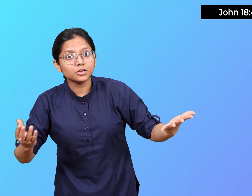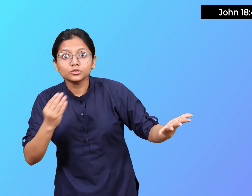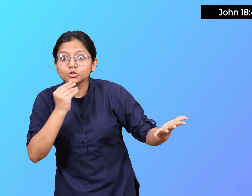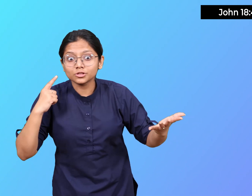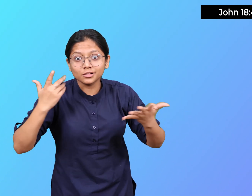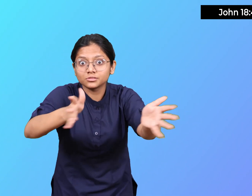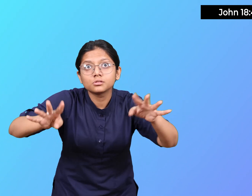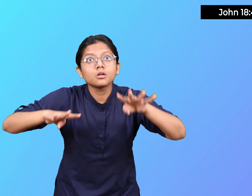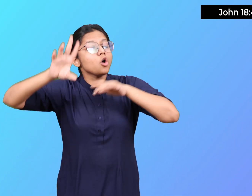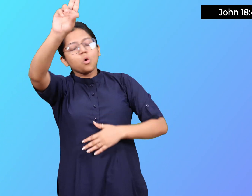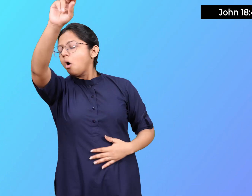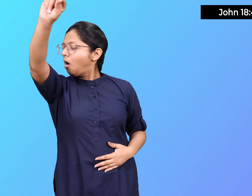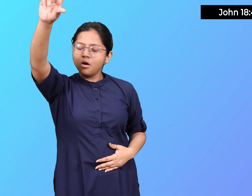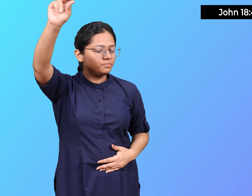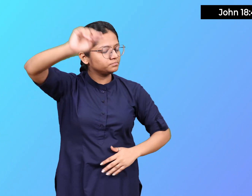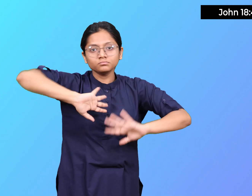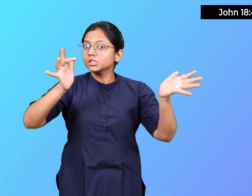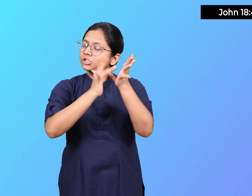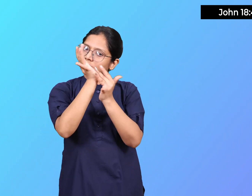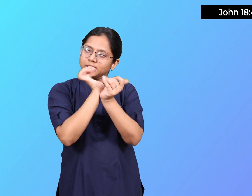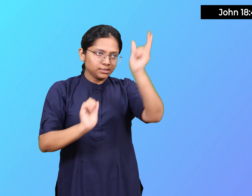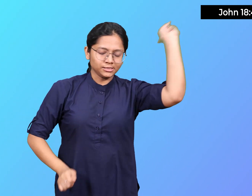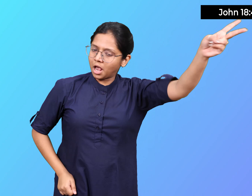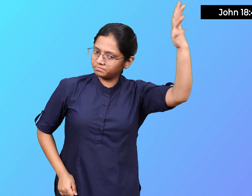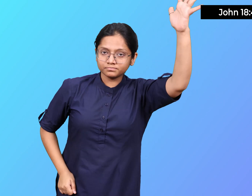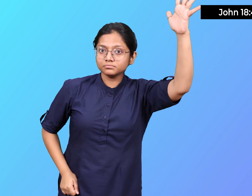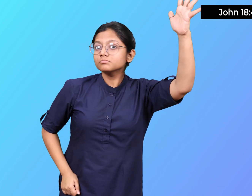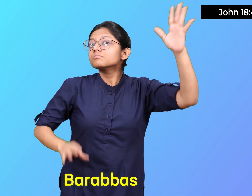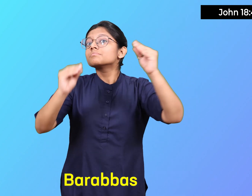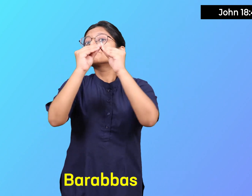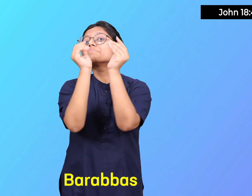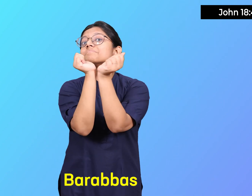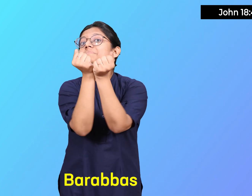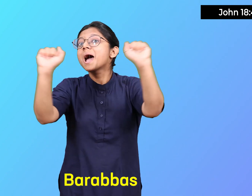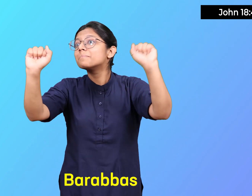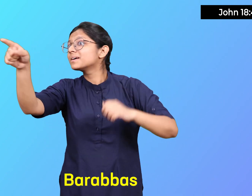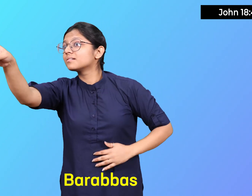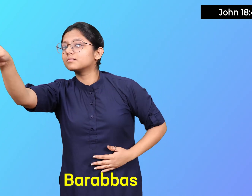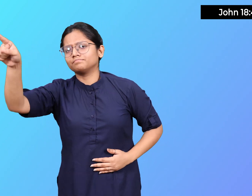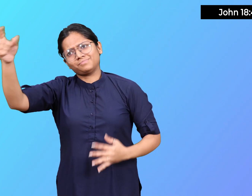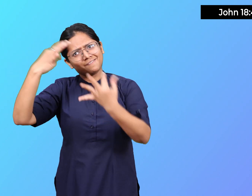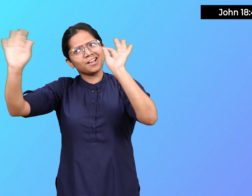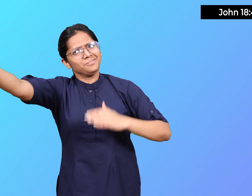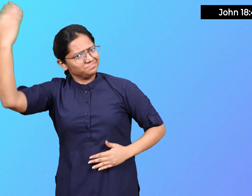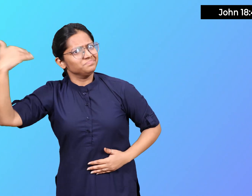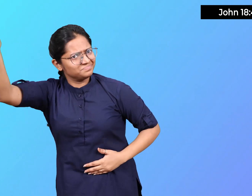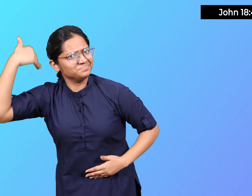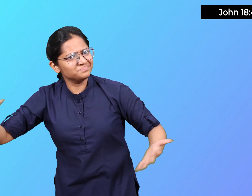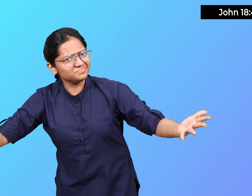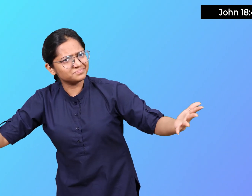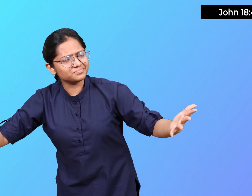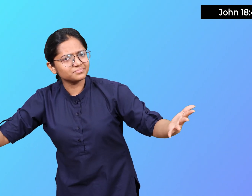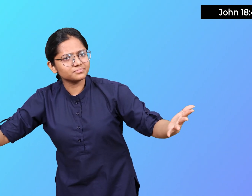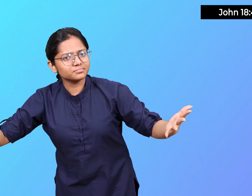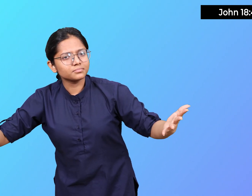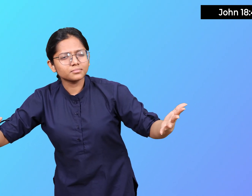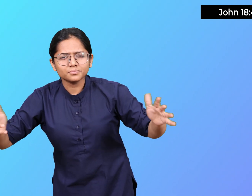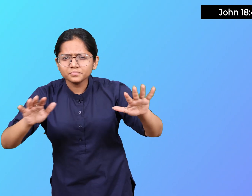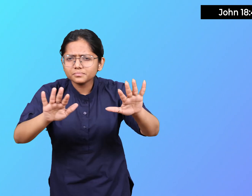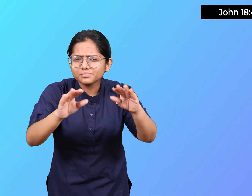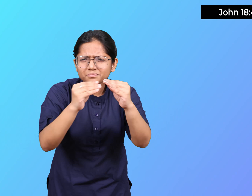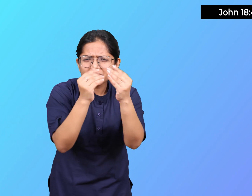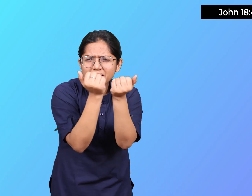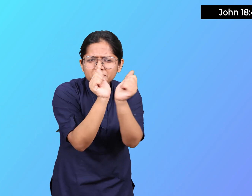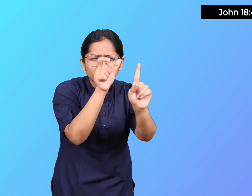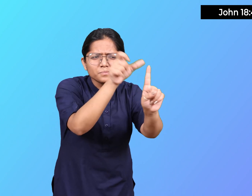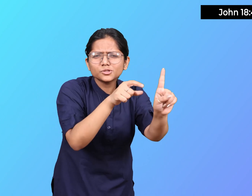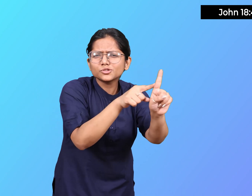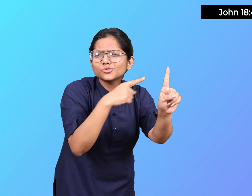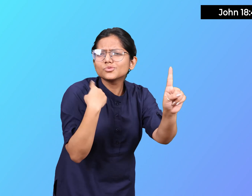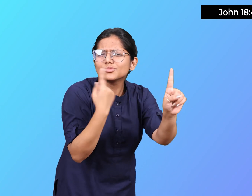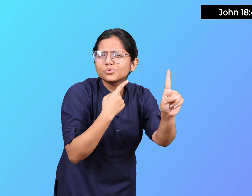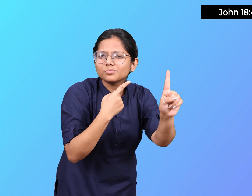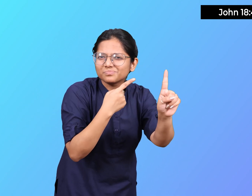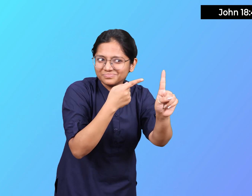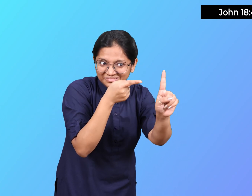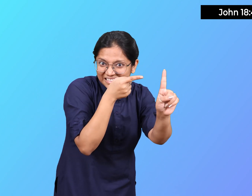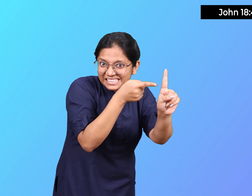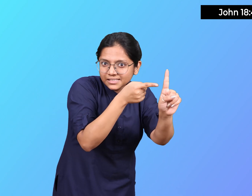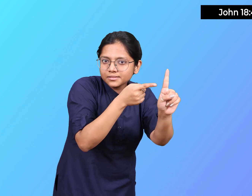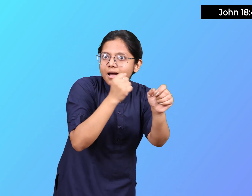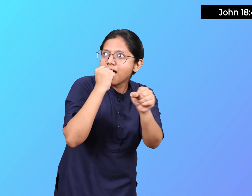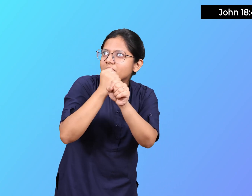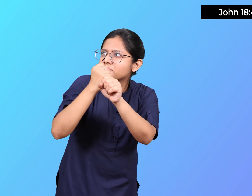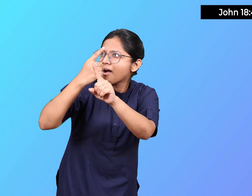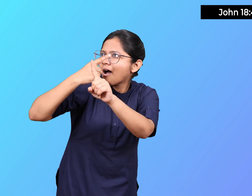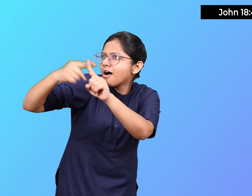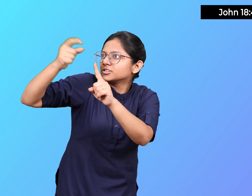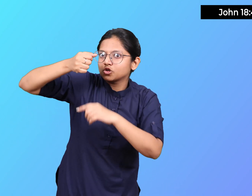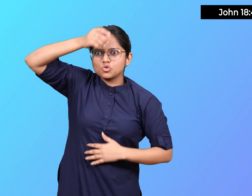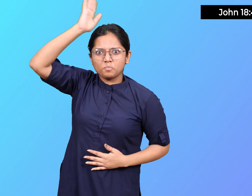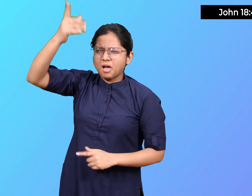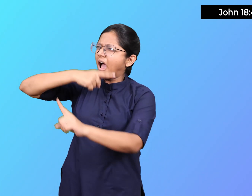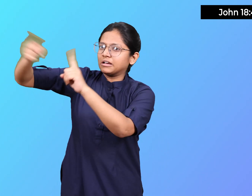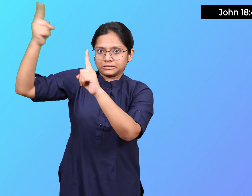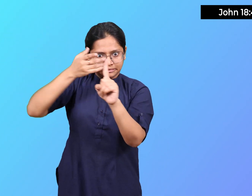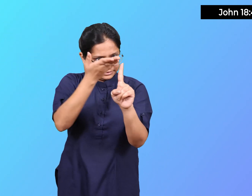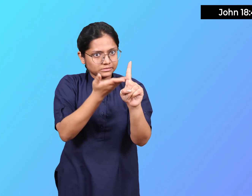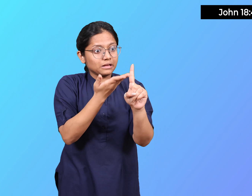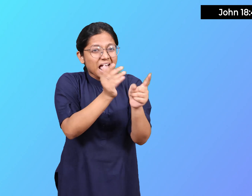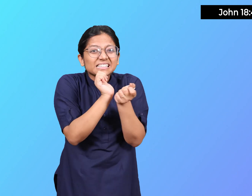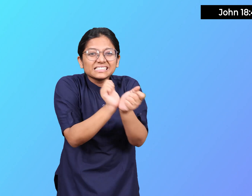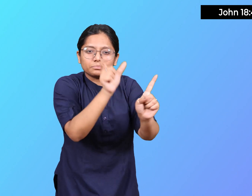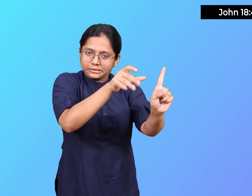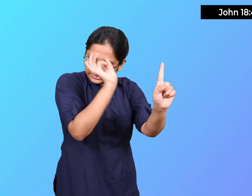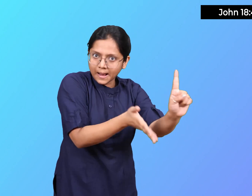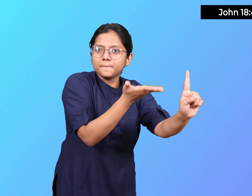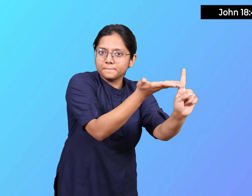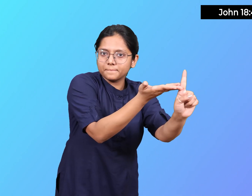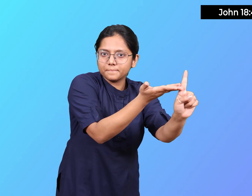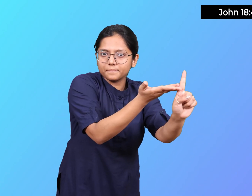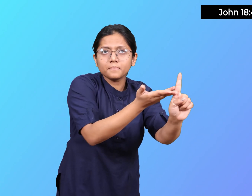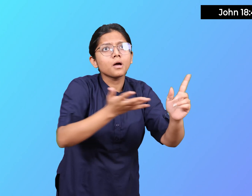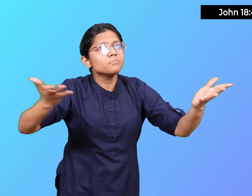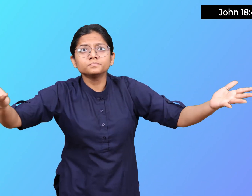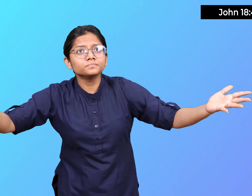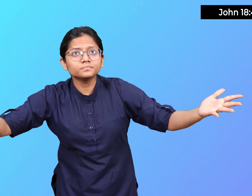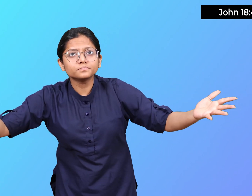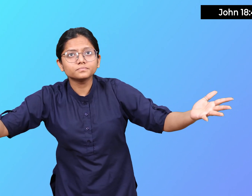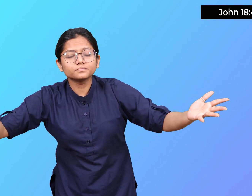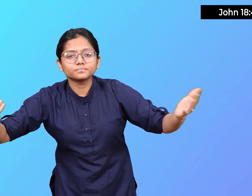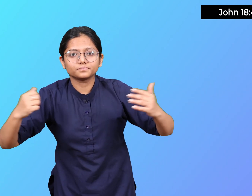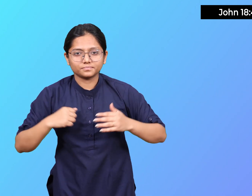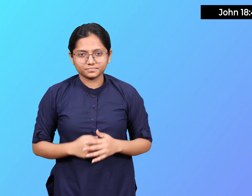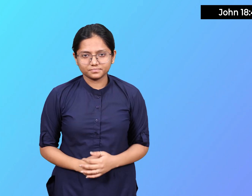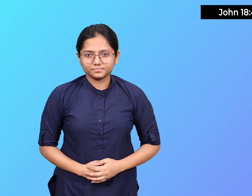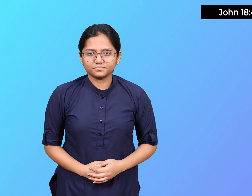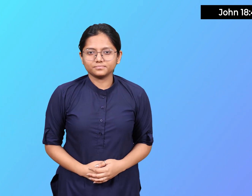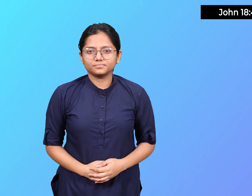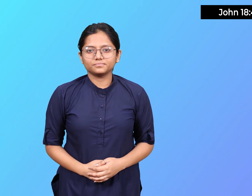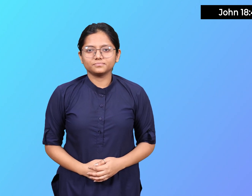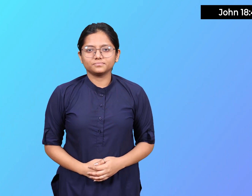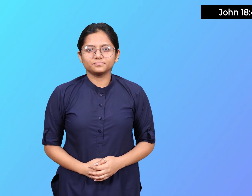They shouted back, “No, not him! Let Barabbas go free!” (Barabbas was a rebel.)